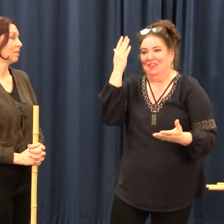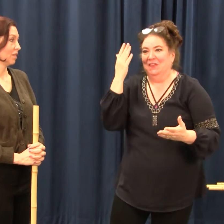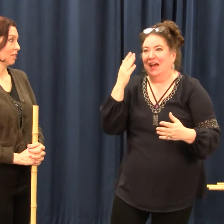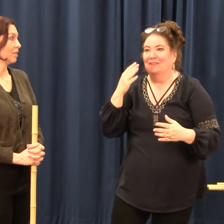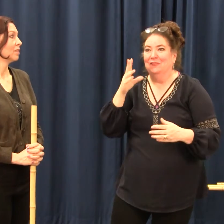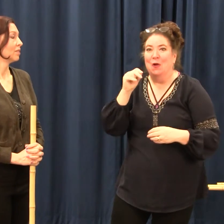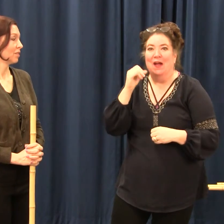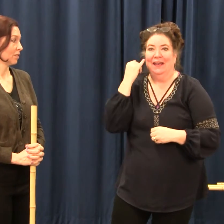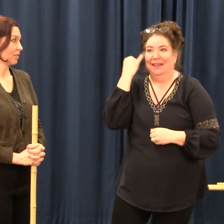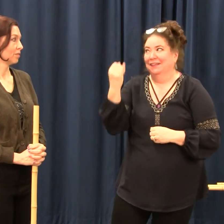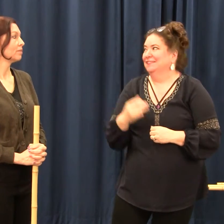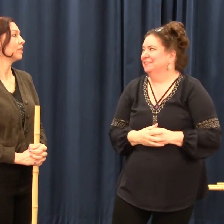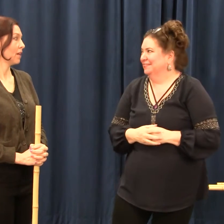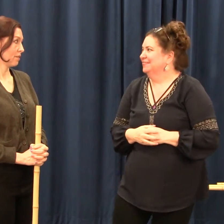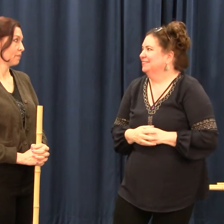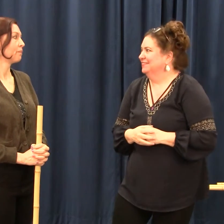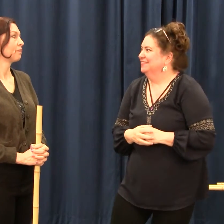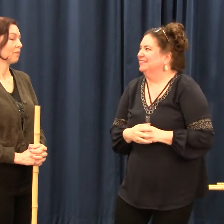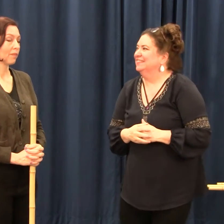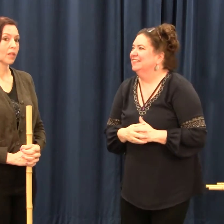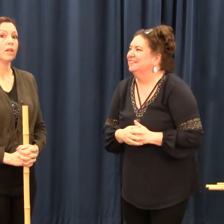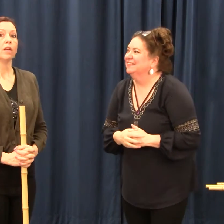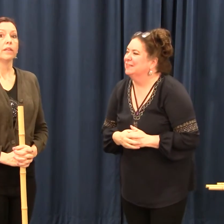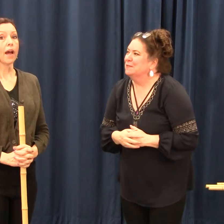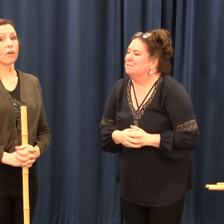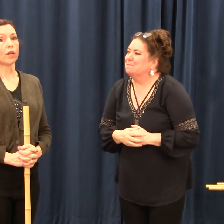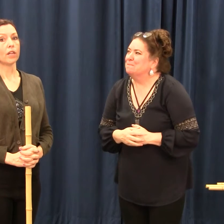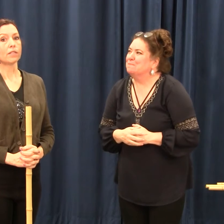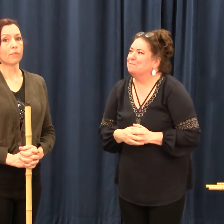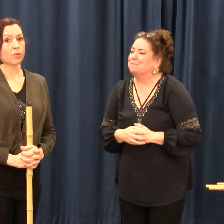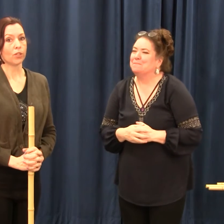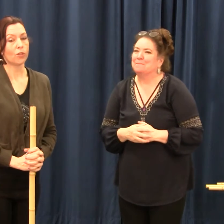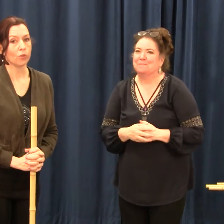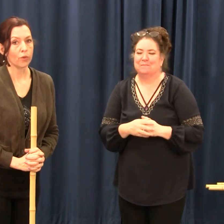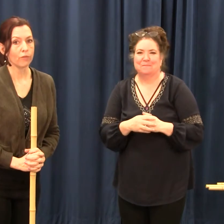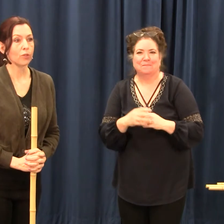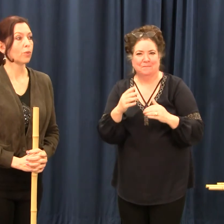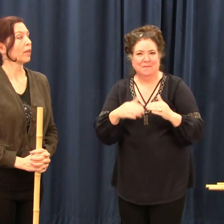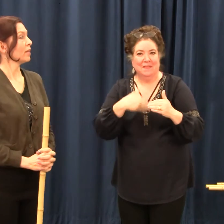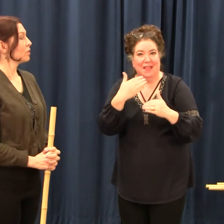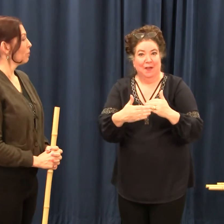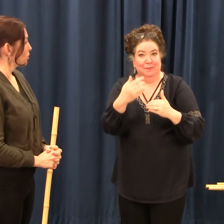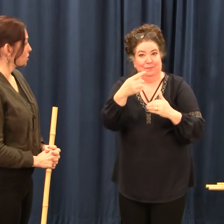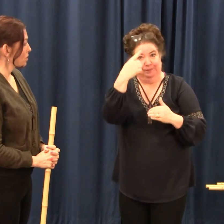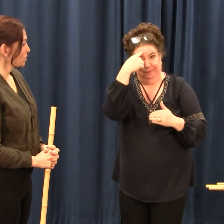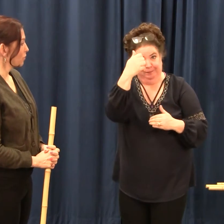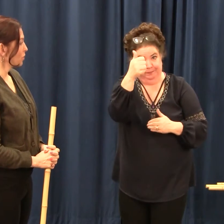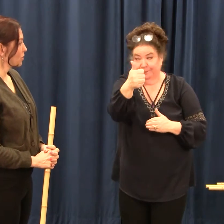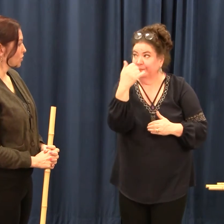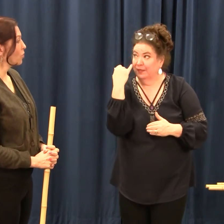you have no idea. (Heather) Yeah.. now it's up to you if you would like to push this - do you want